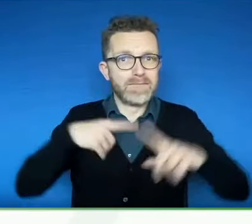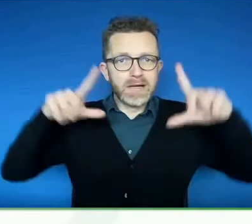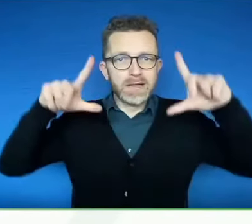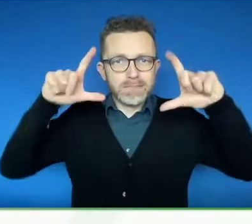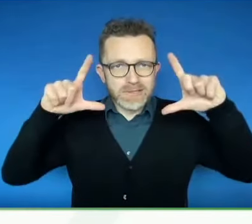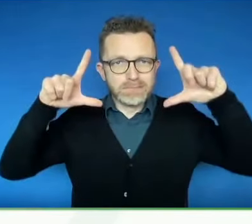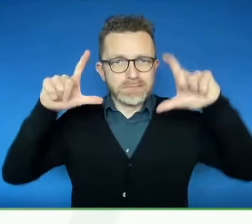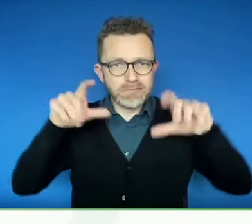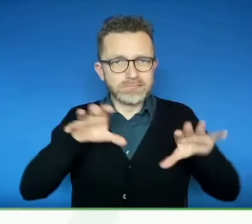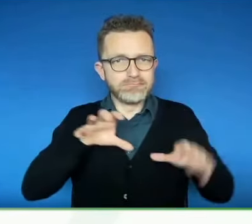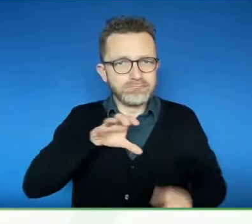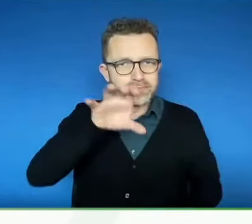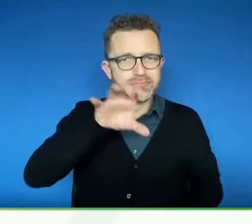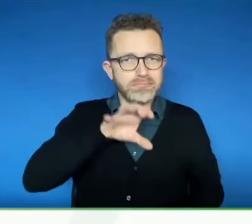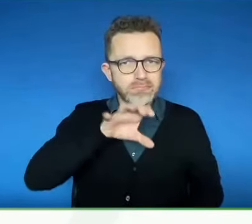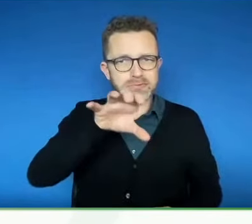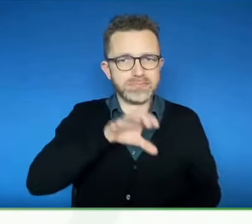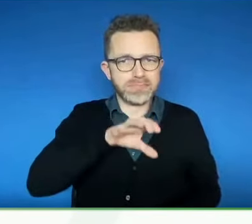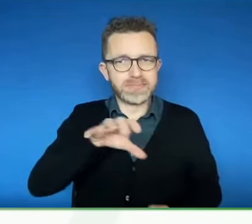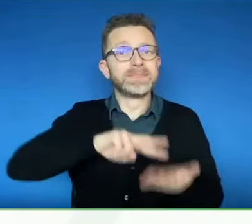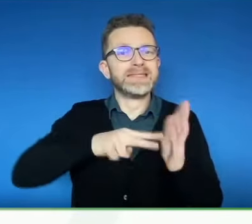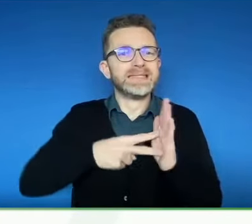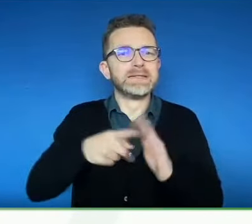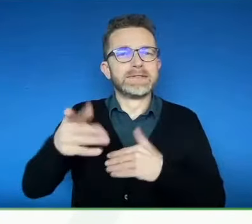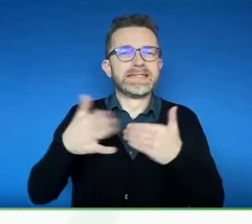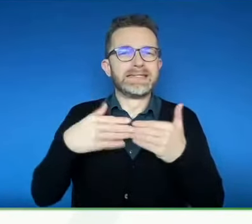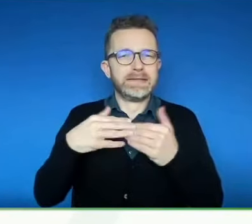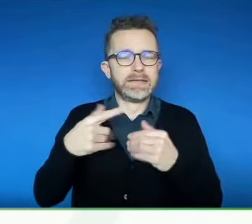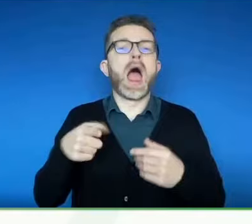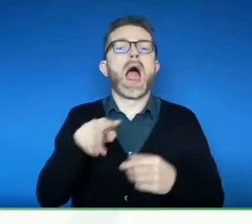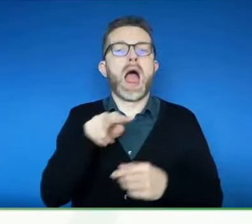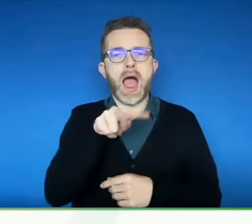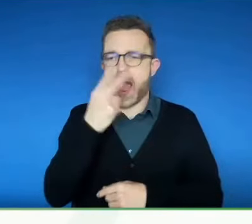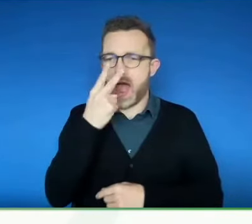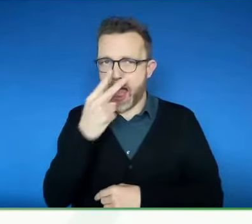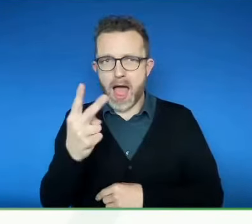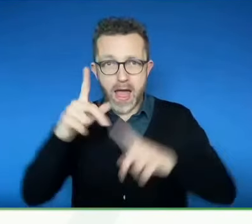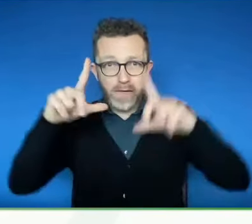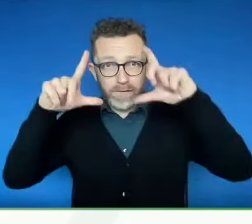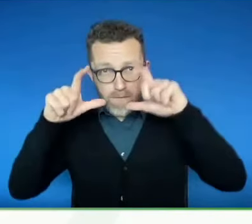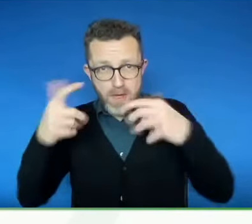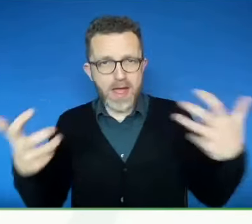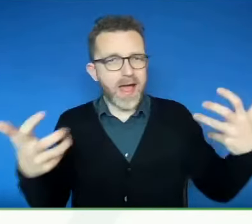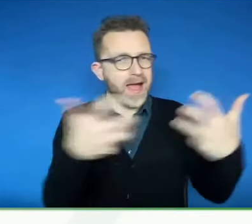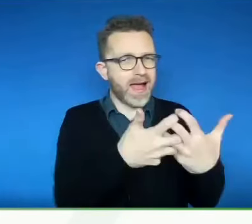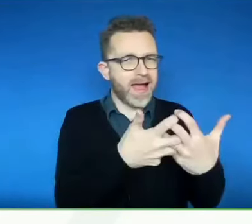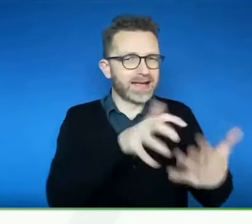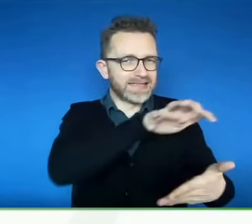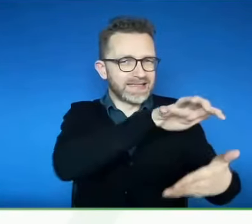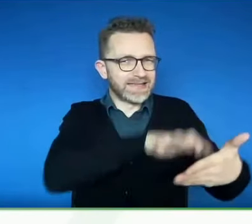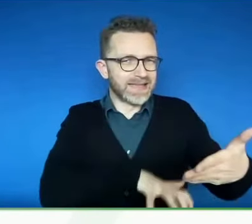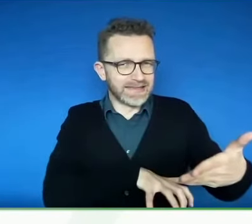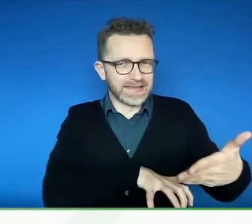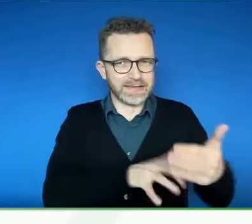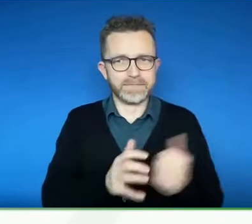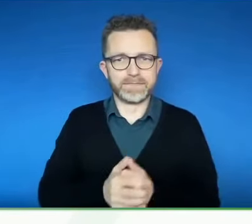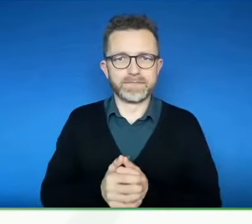You are describing the newsletter, I'll another team mate here, this